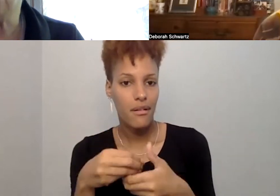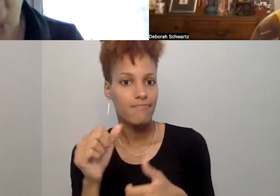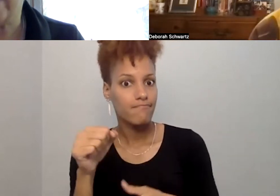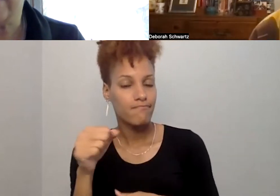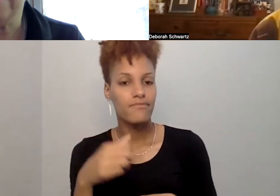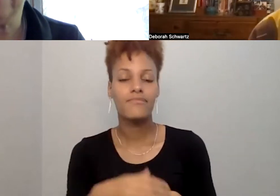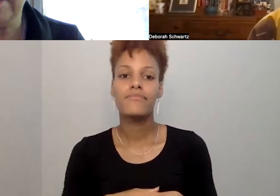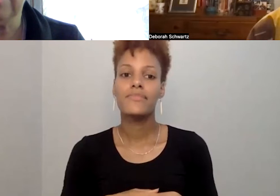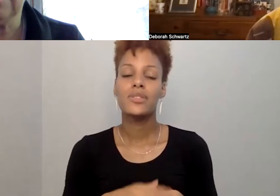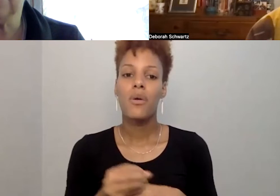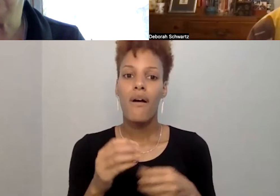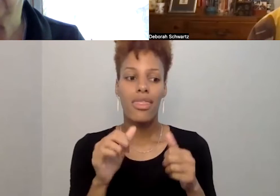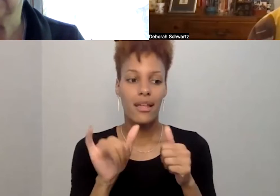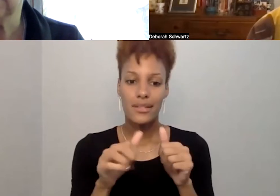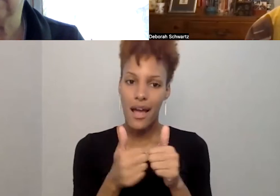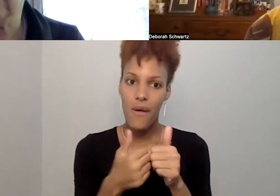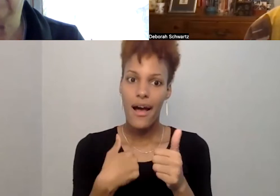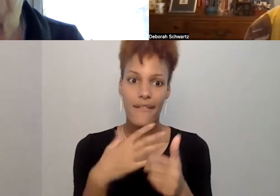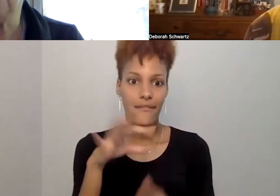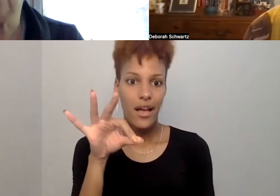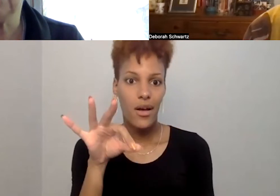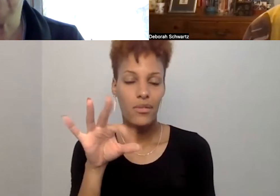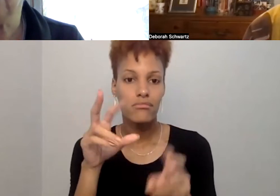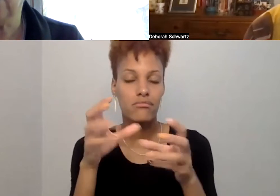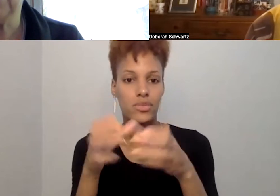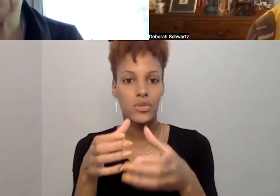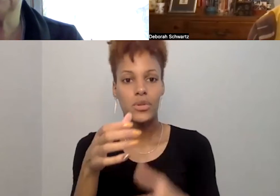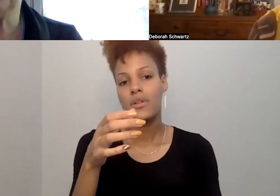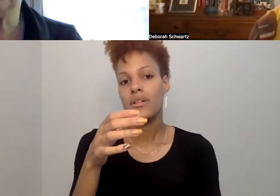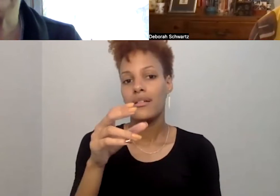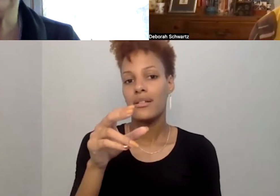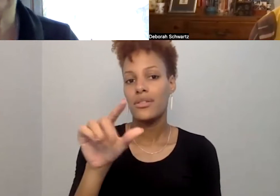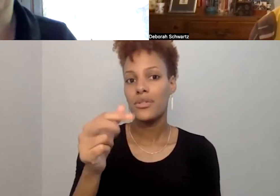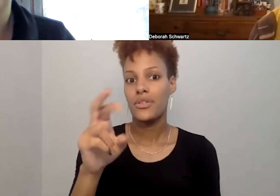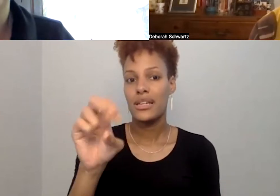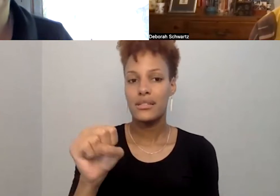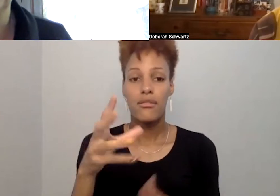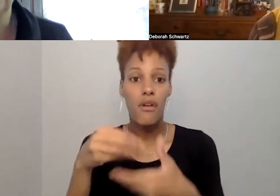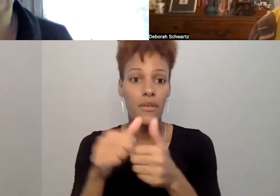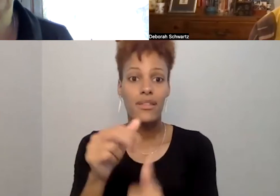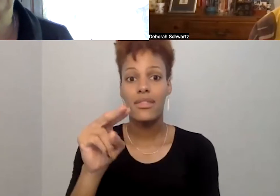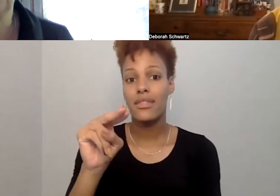the way I found the Greens of the Negro Motorist's Green Book which is really, the, you know, The Negro